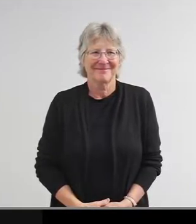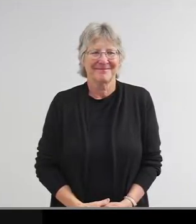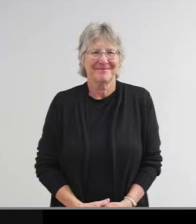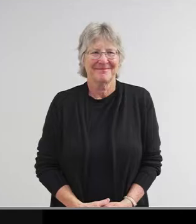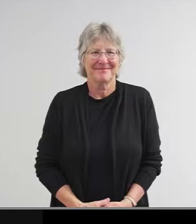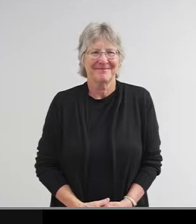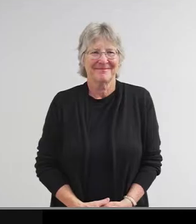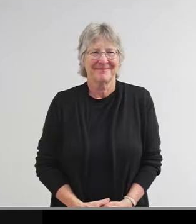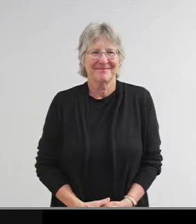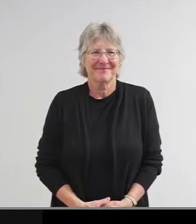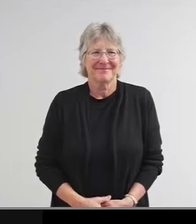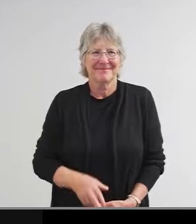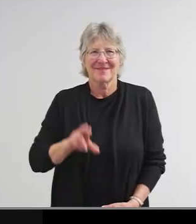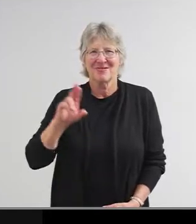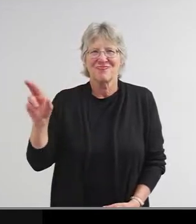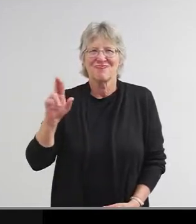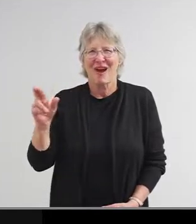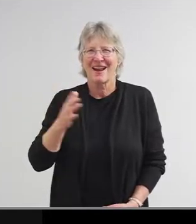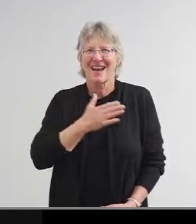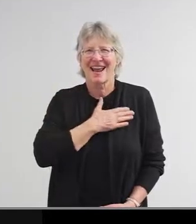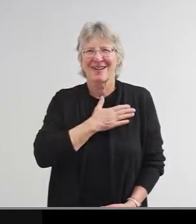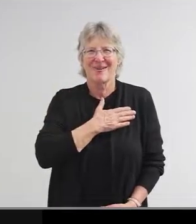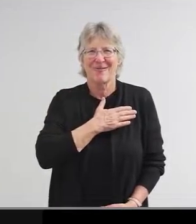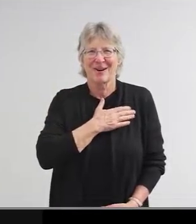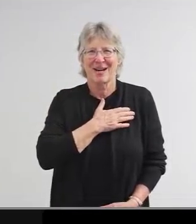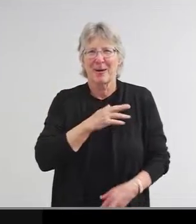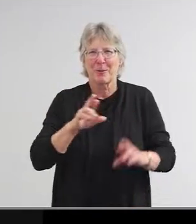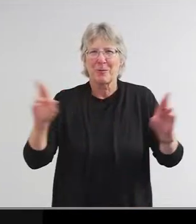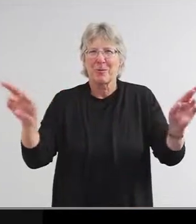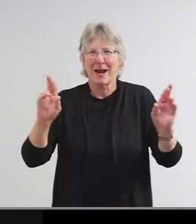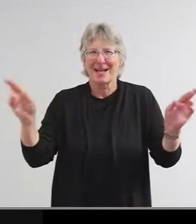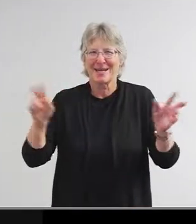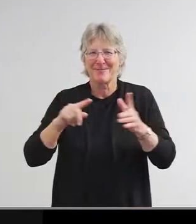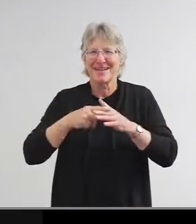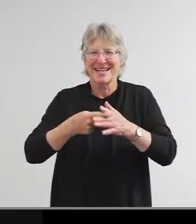Put your right hand over your heart. Ready? Begin.